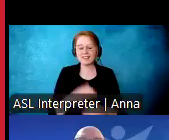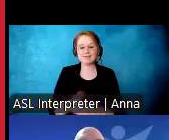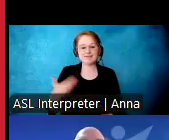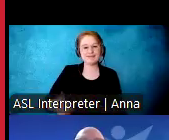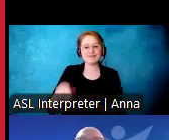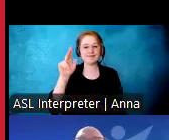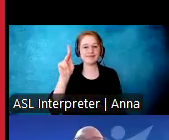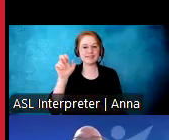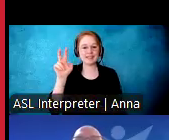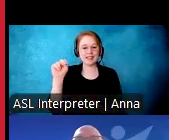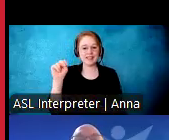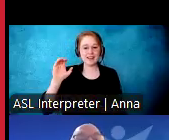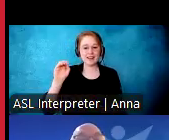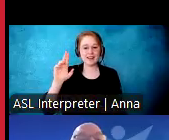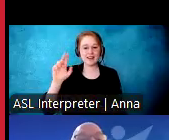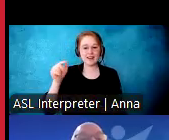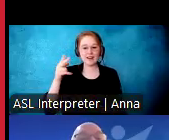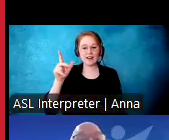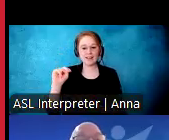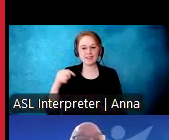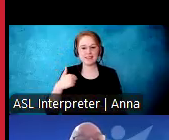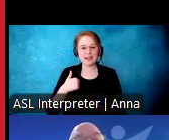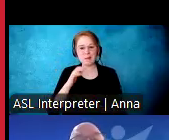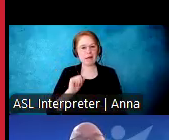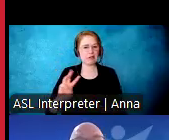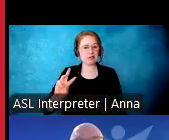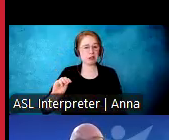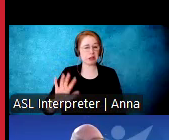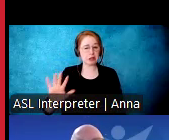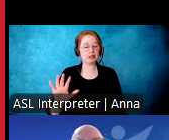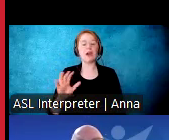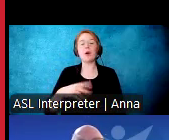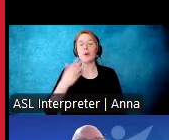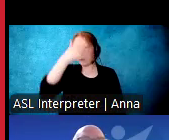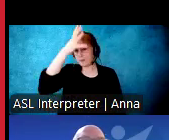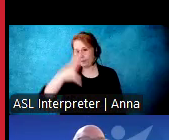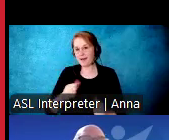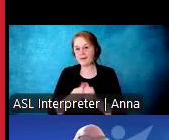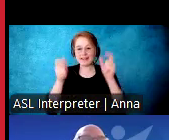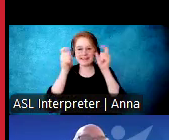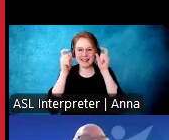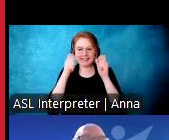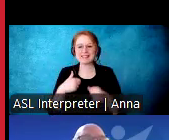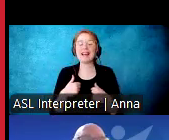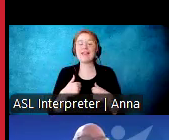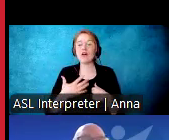I am a 60-ish year old white man with glasses and I'm wearing a white button down